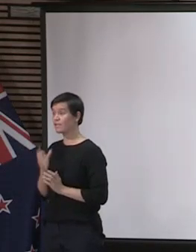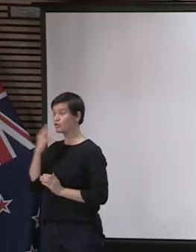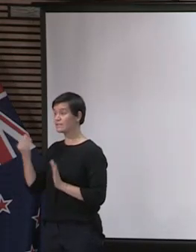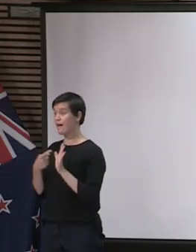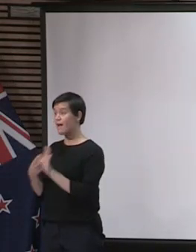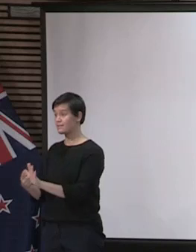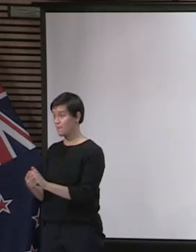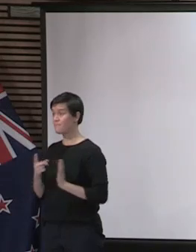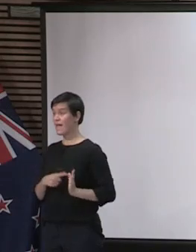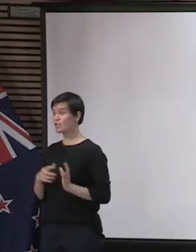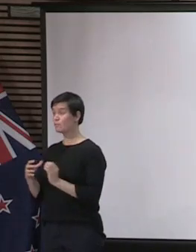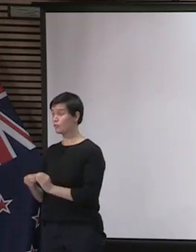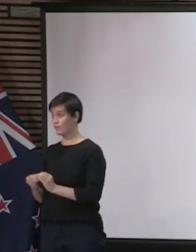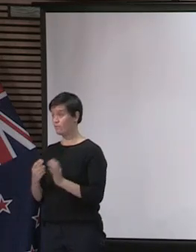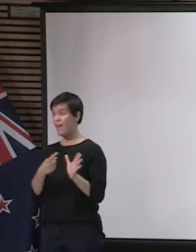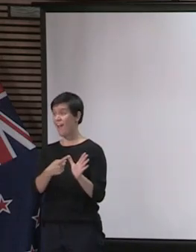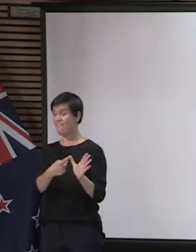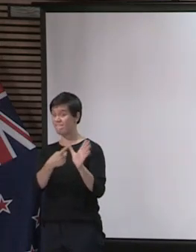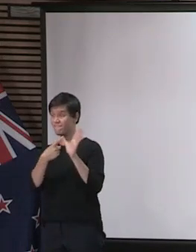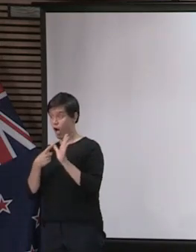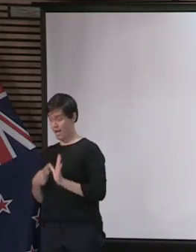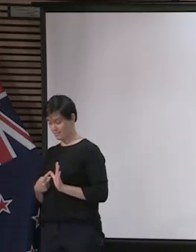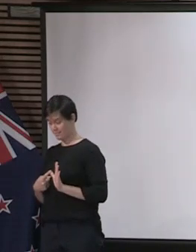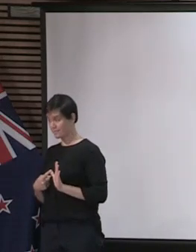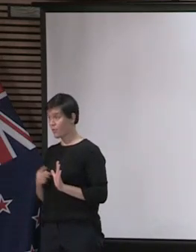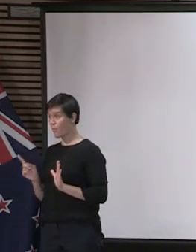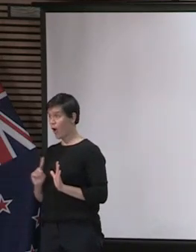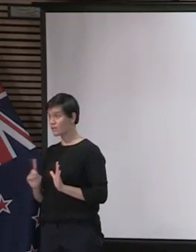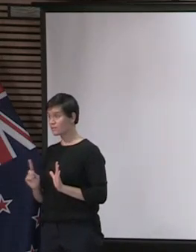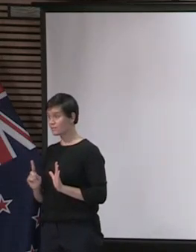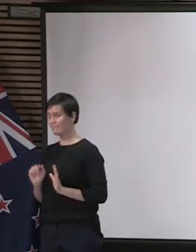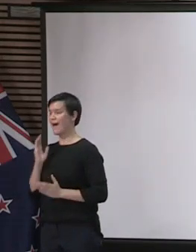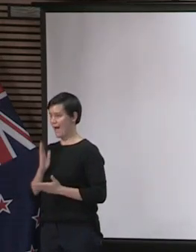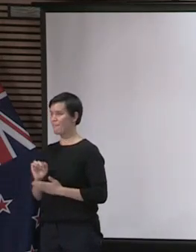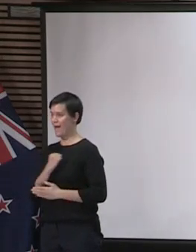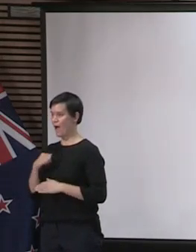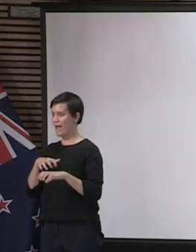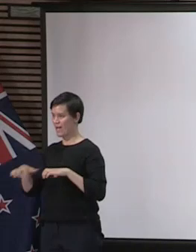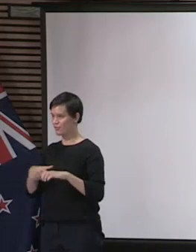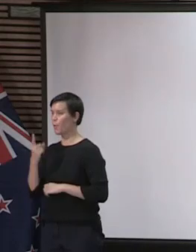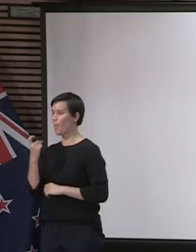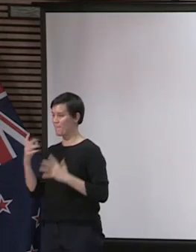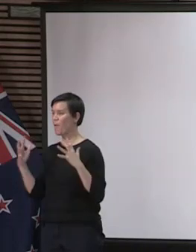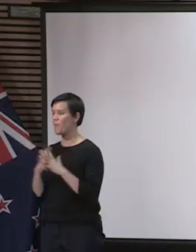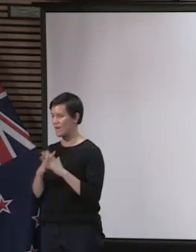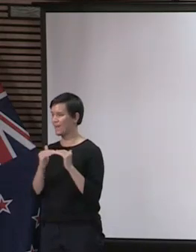PRIME MINISTER JACINDA ARDERN: Dr Bloomberg wasn't part of the decision but he gave us the advice that we do exactly what we have announced today in writing.